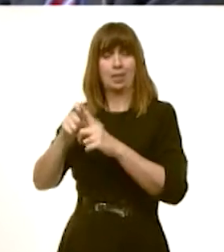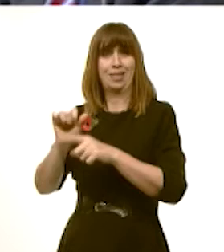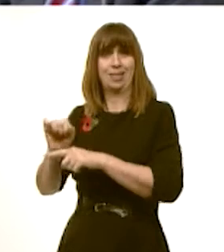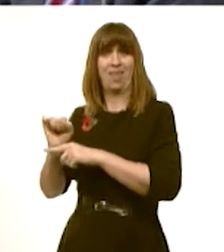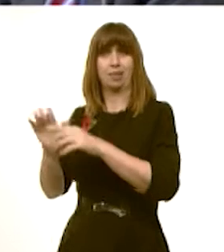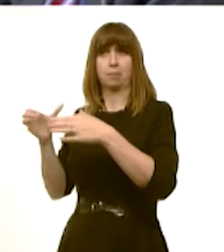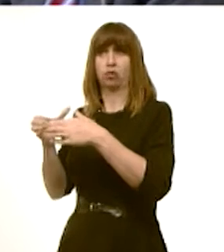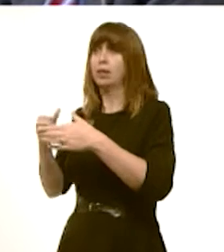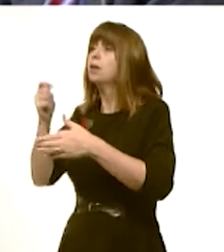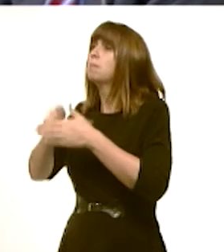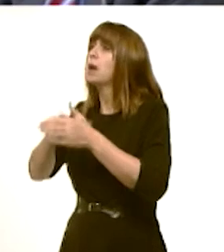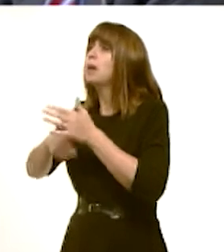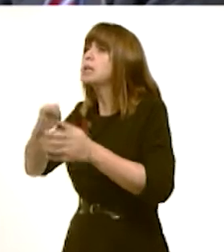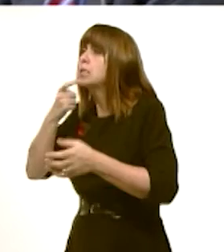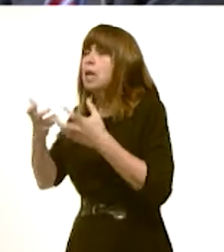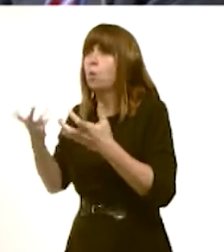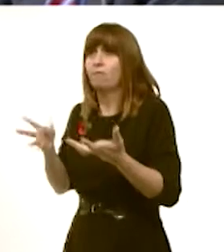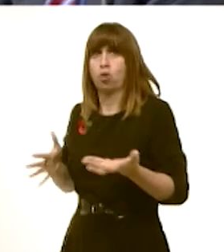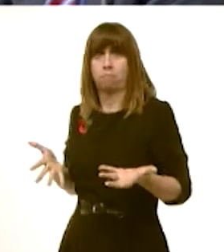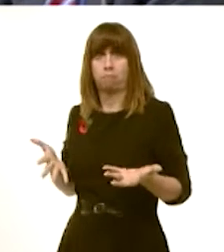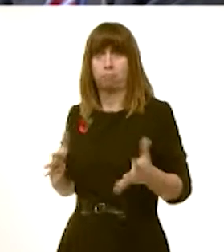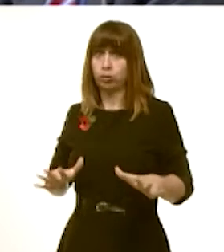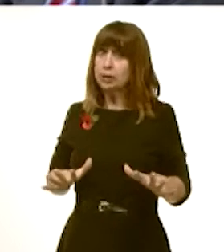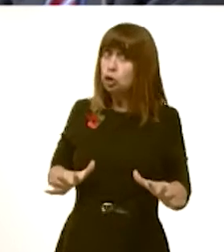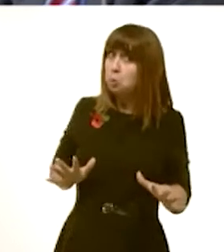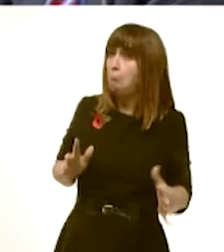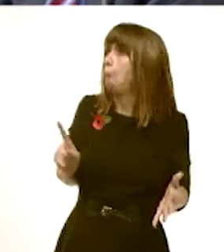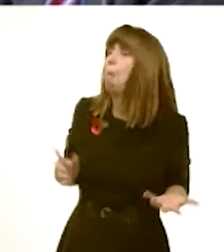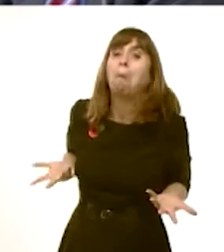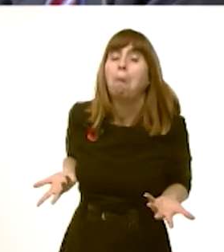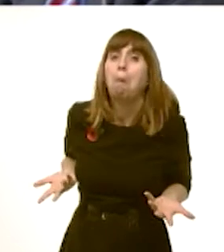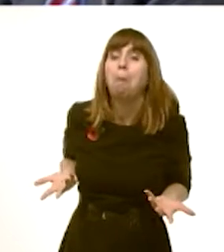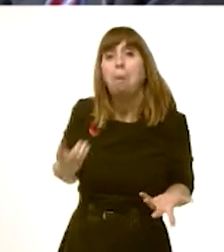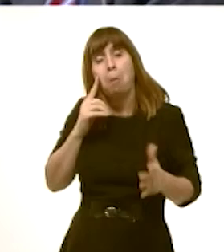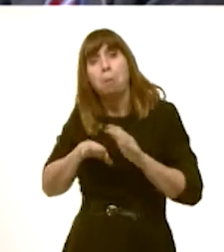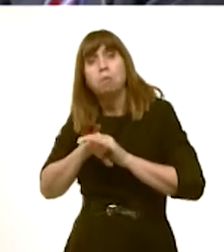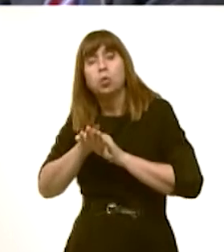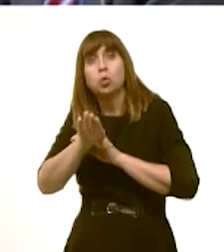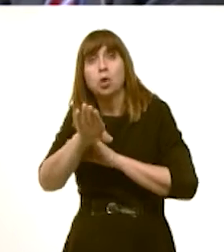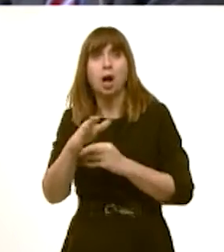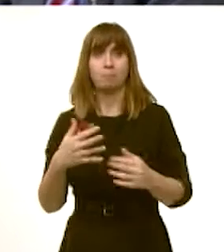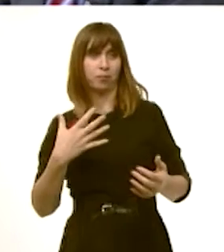At present, we are moving towards a situation where there wonít be sufficient steel available